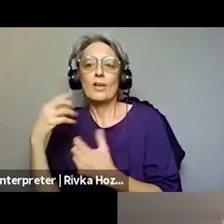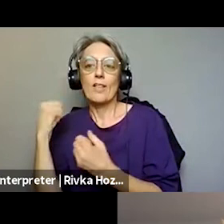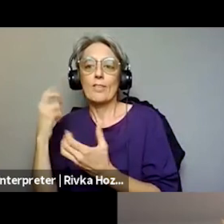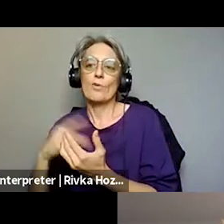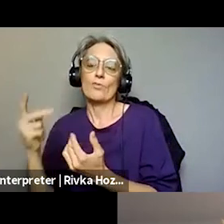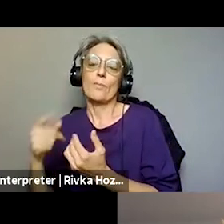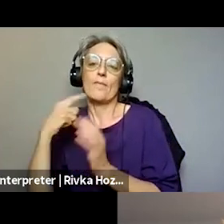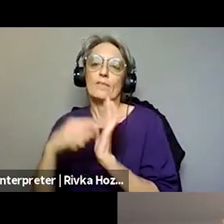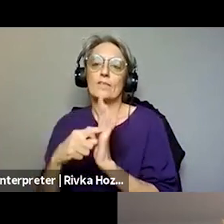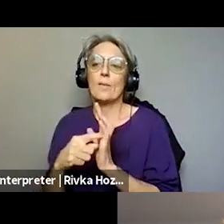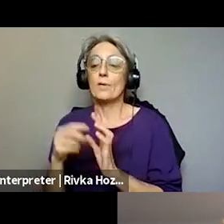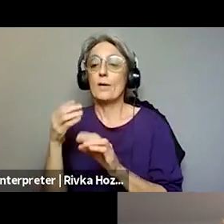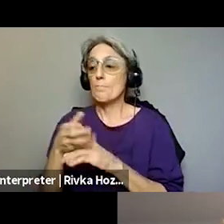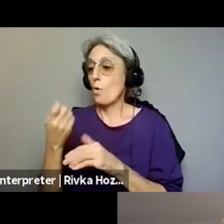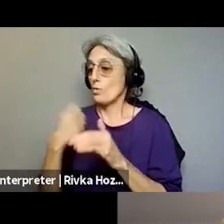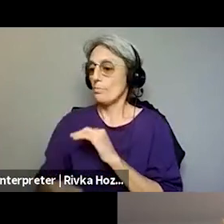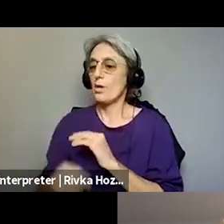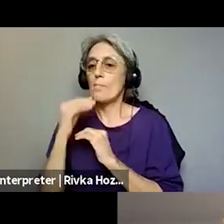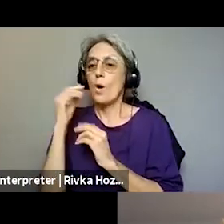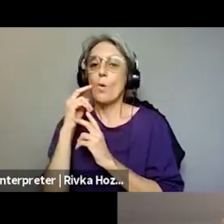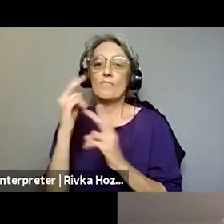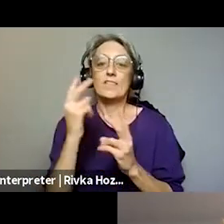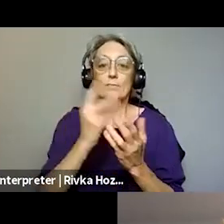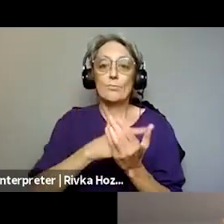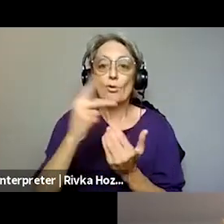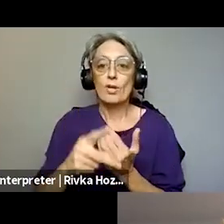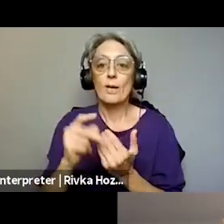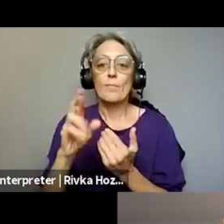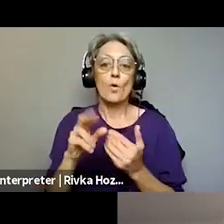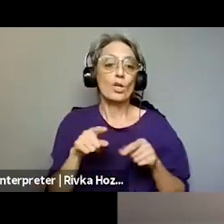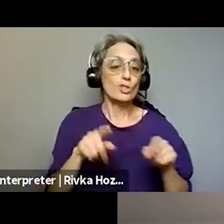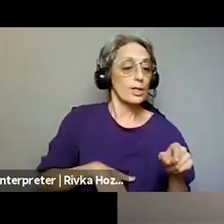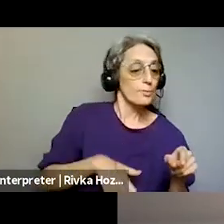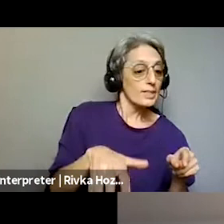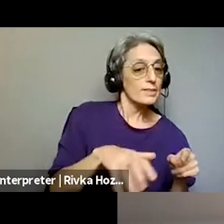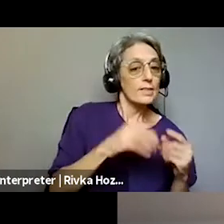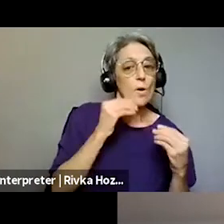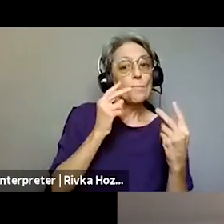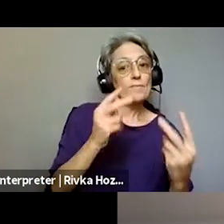postpartum or during pregnancy?” >> [DR. ERIC RUBENSTEIN:]